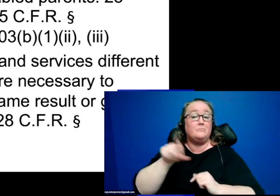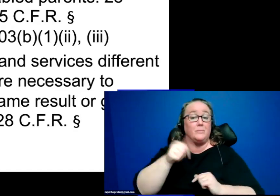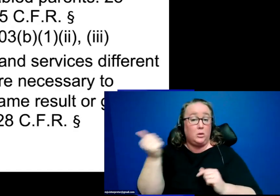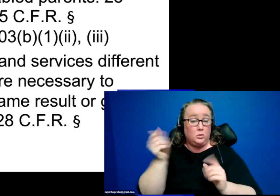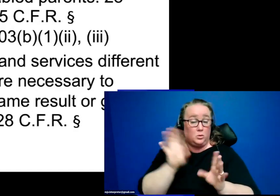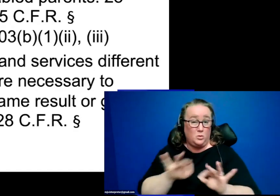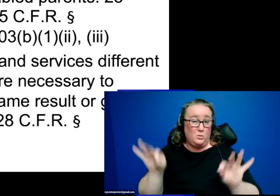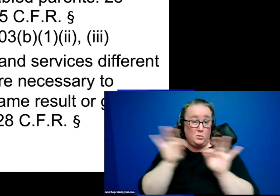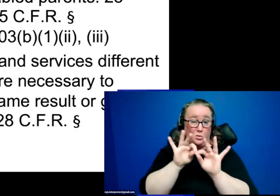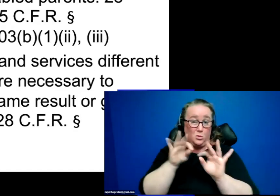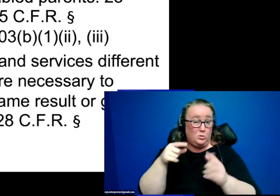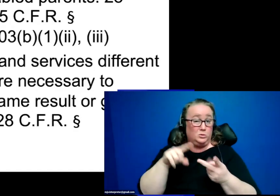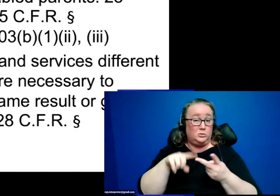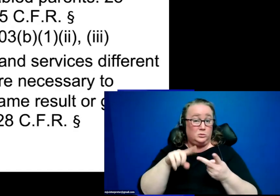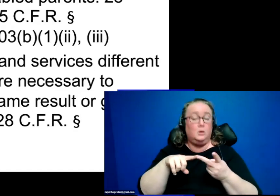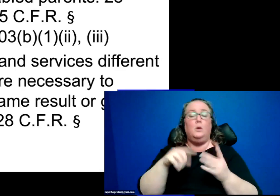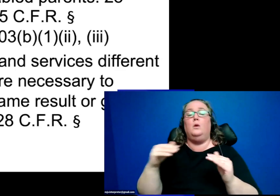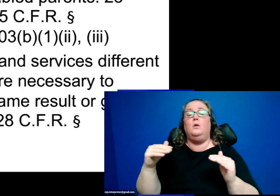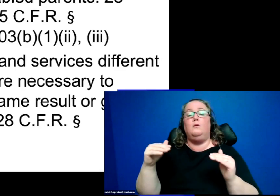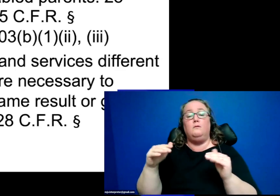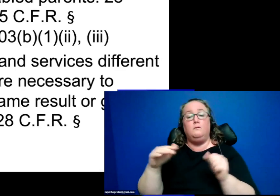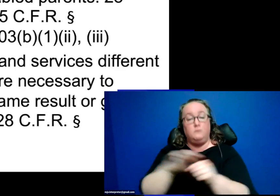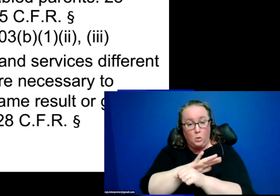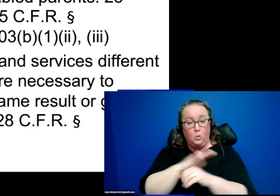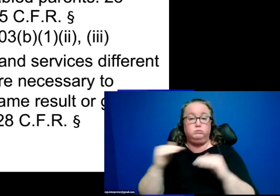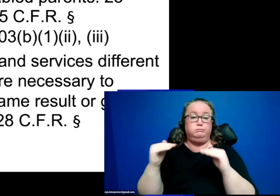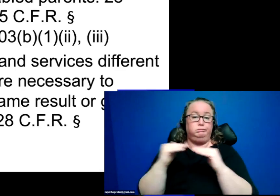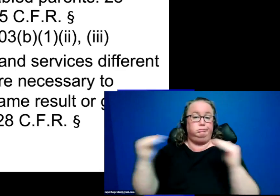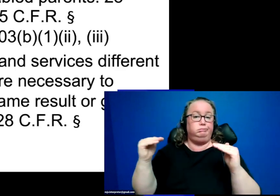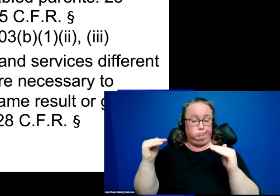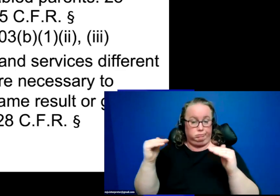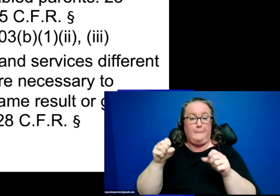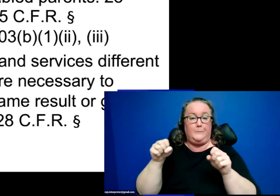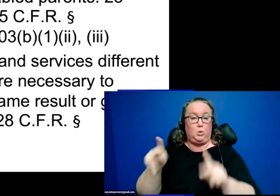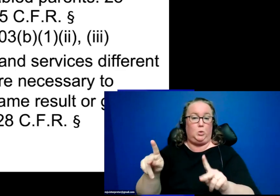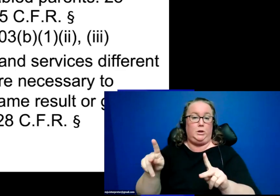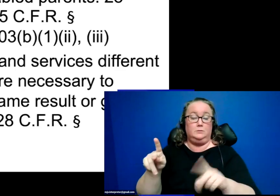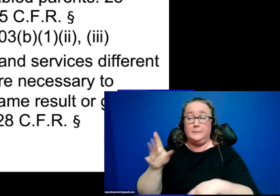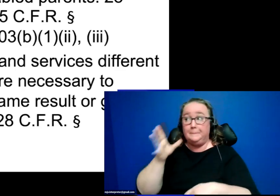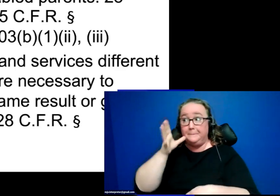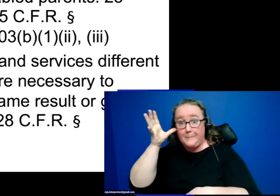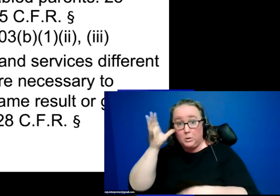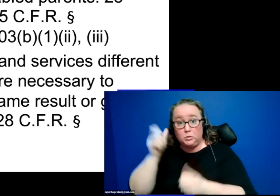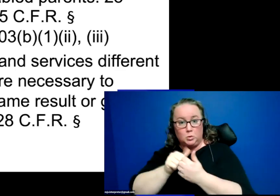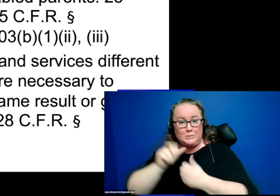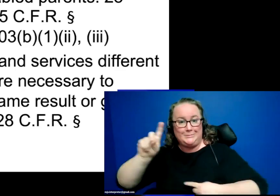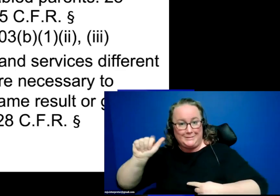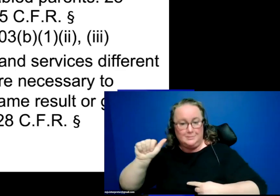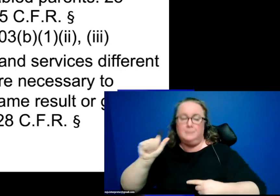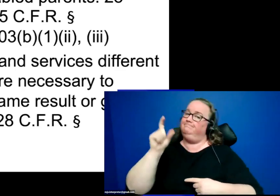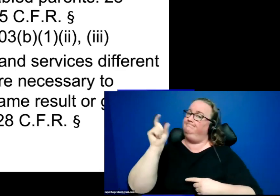is full and equal opportunity. So parents with disabilities must be provided opportunities that